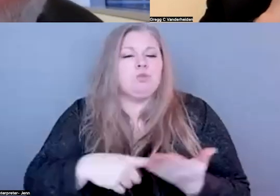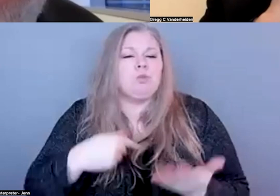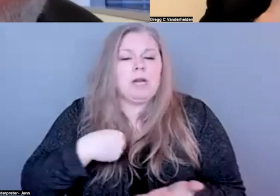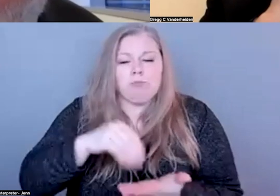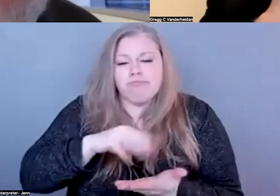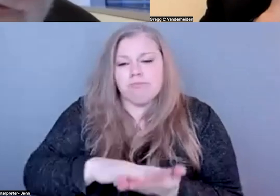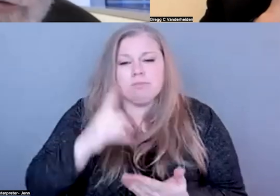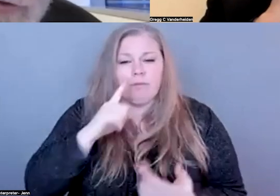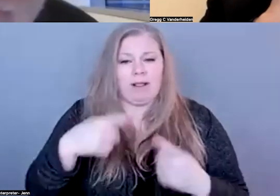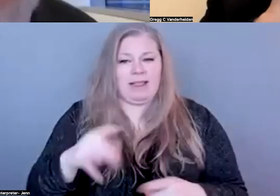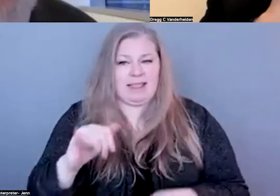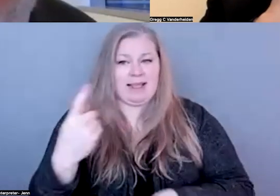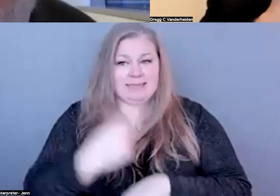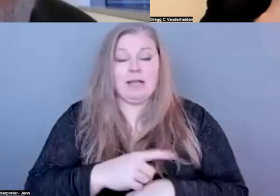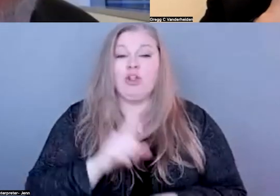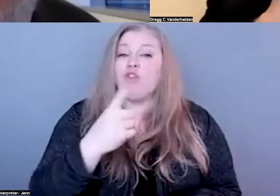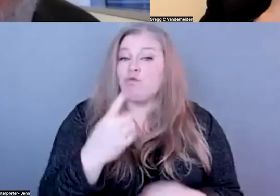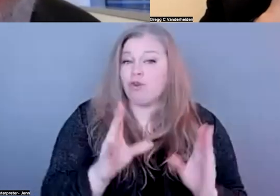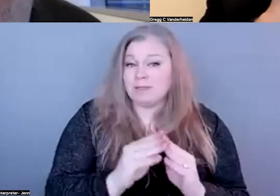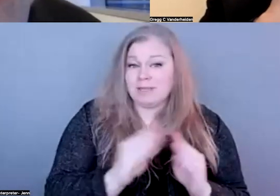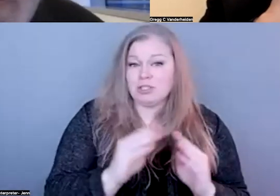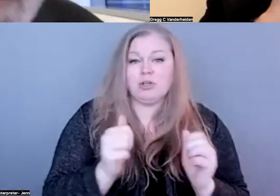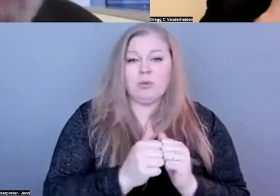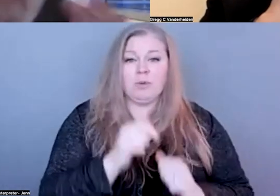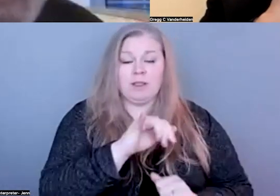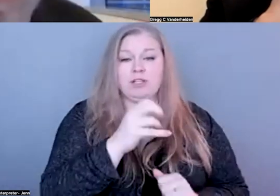In the first session with Bran Ferren and Jeri Ellsworth, we talked about visions